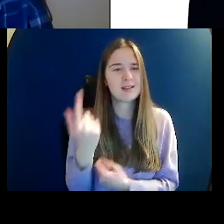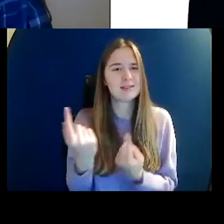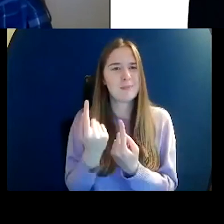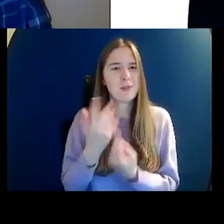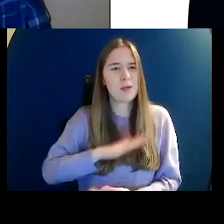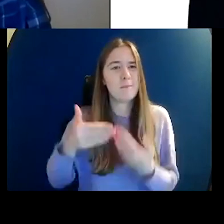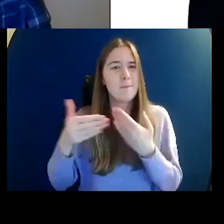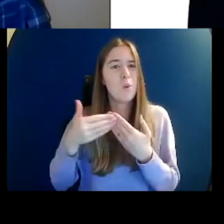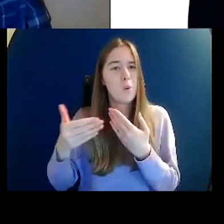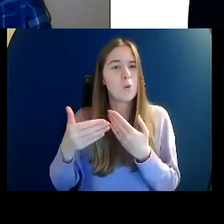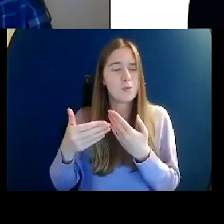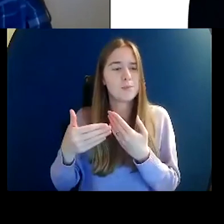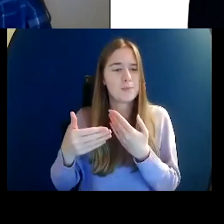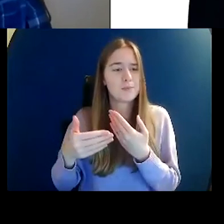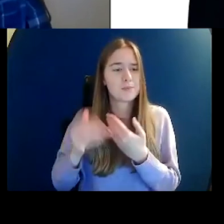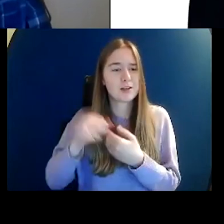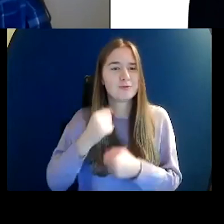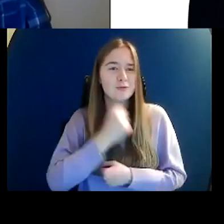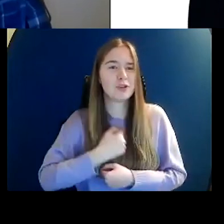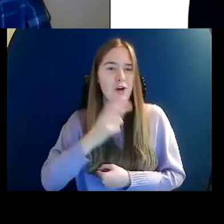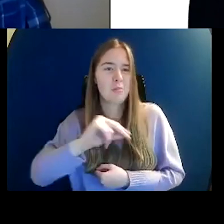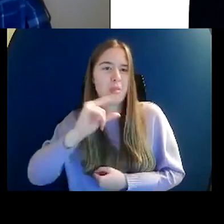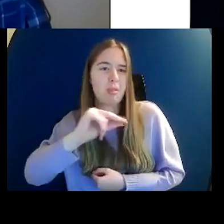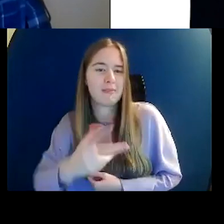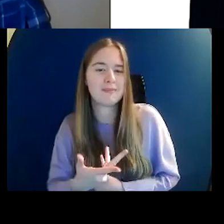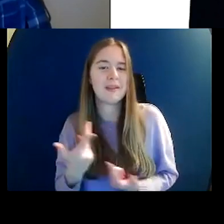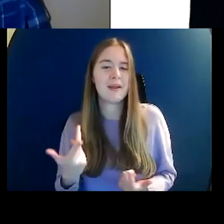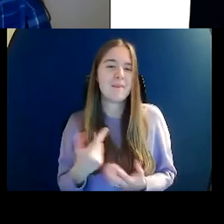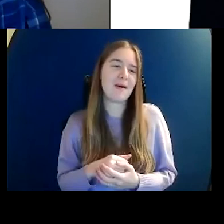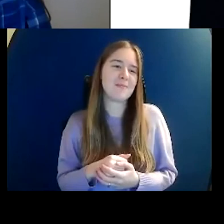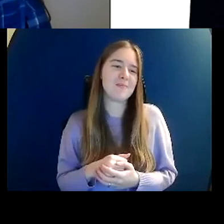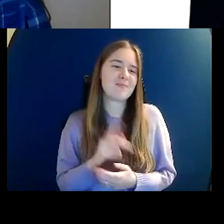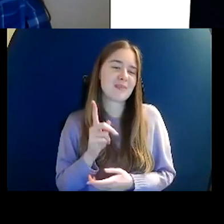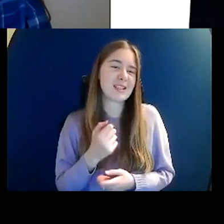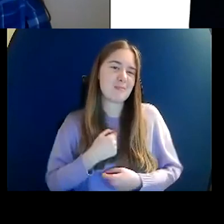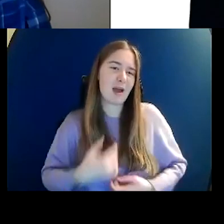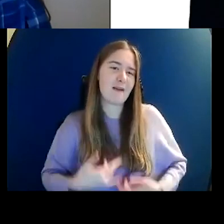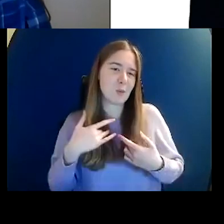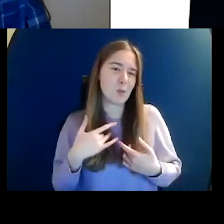So yeah, sorry, I'm kind of blabbering now, but that would be my opinion on the question.